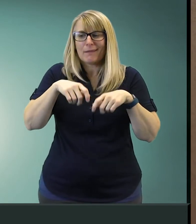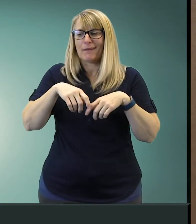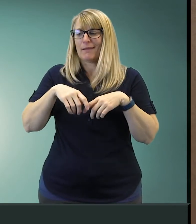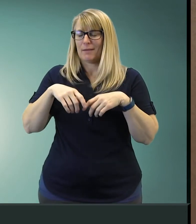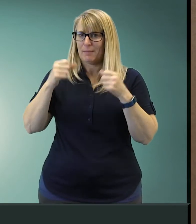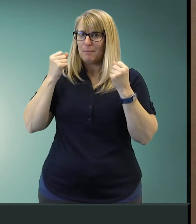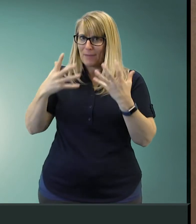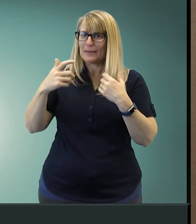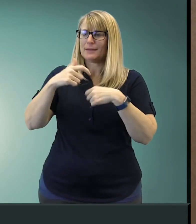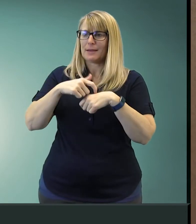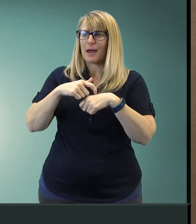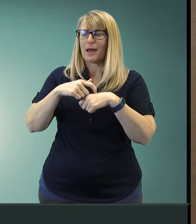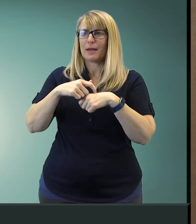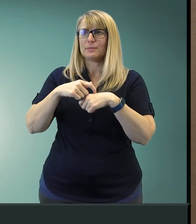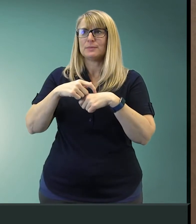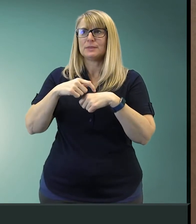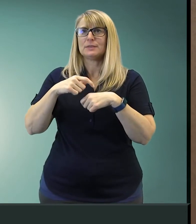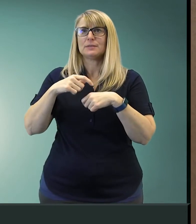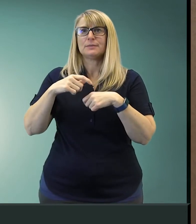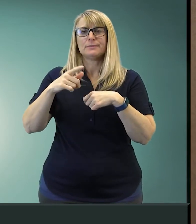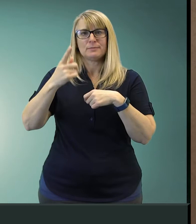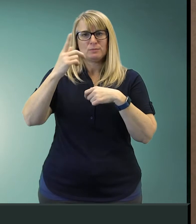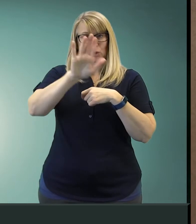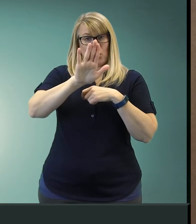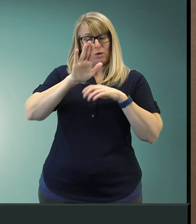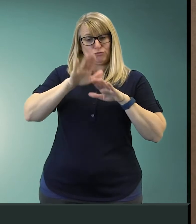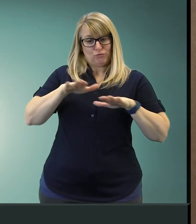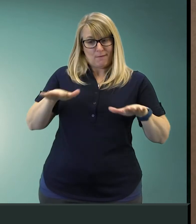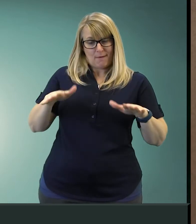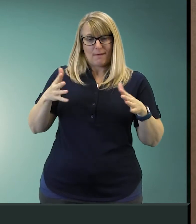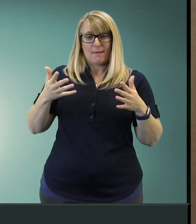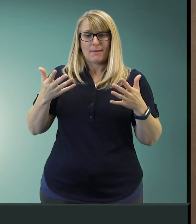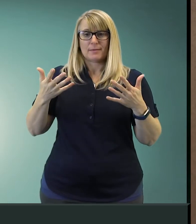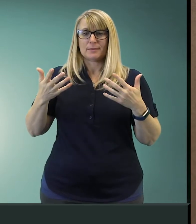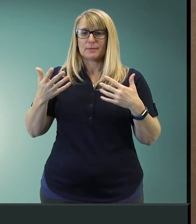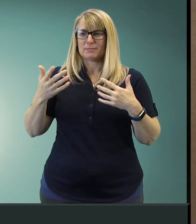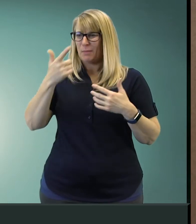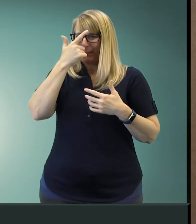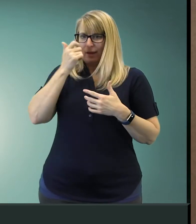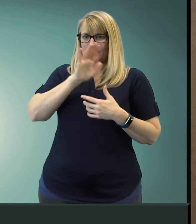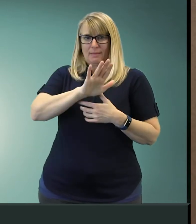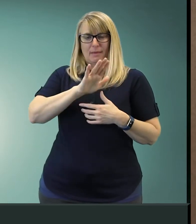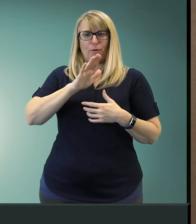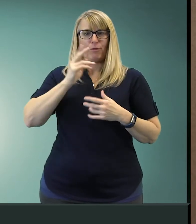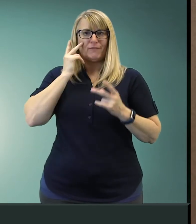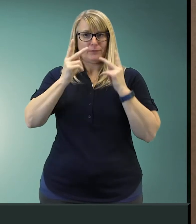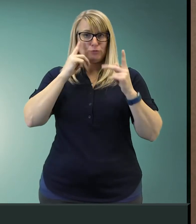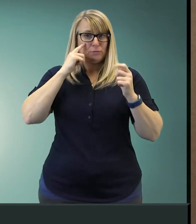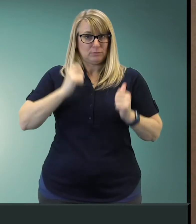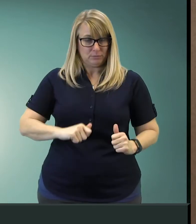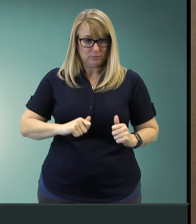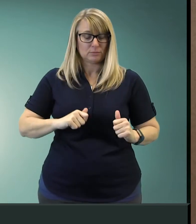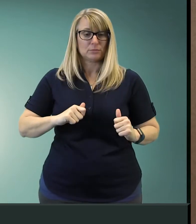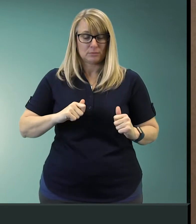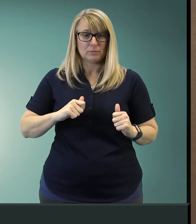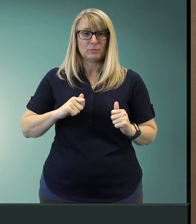A lot of the time it could be very possible that your child, because of his or her vision loss